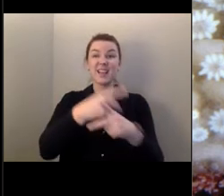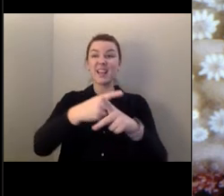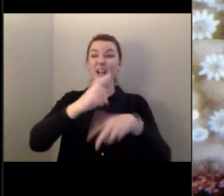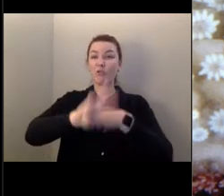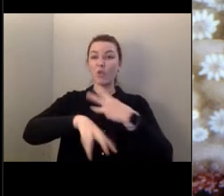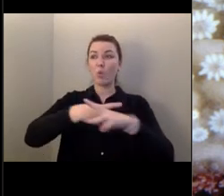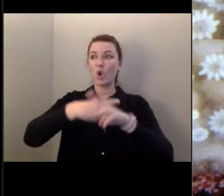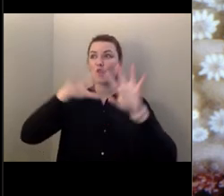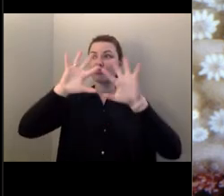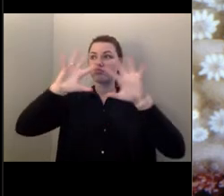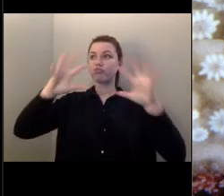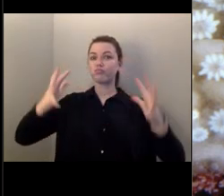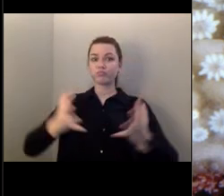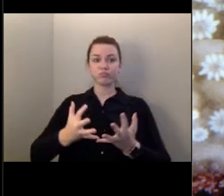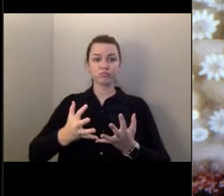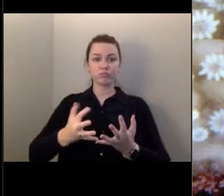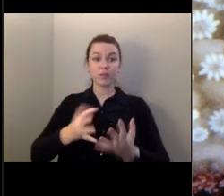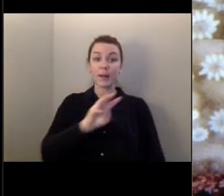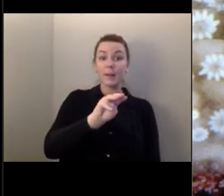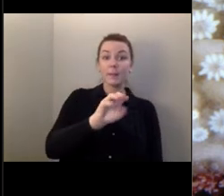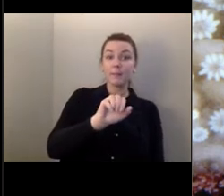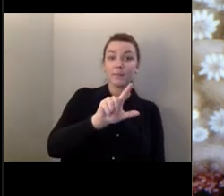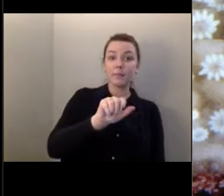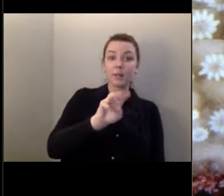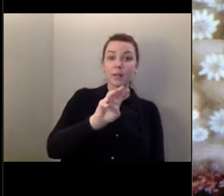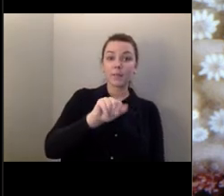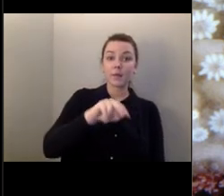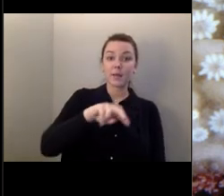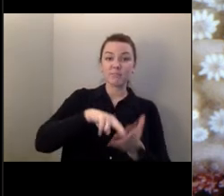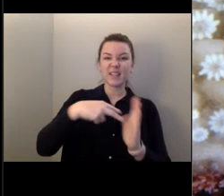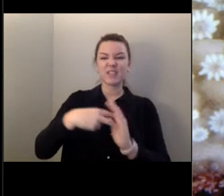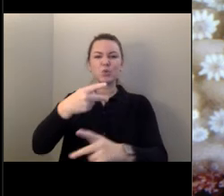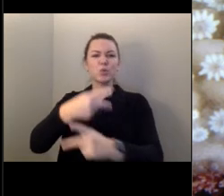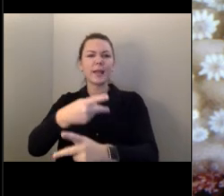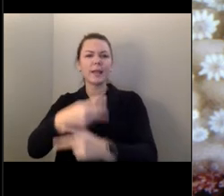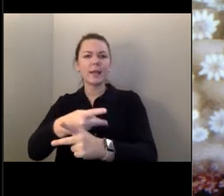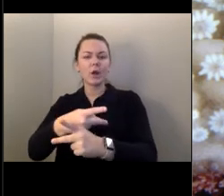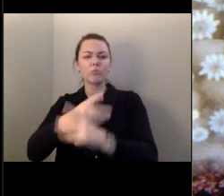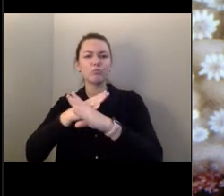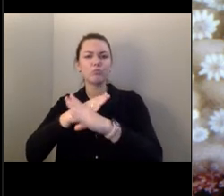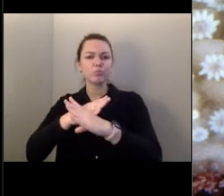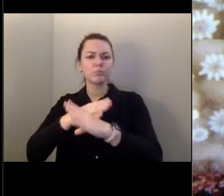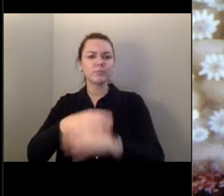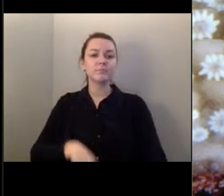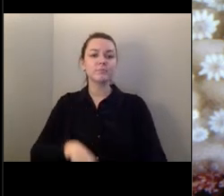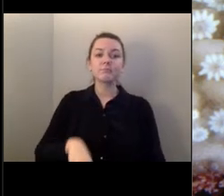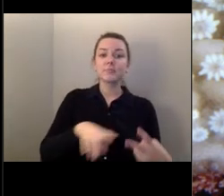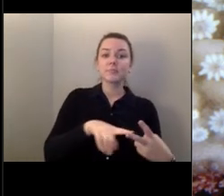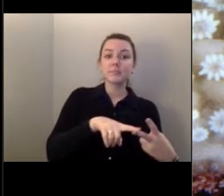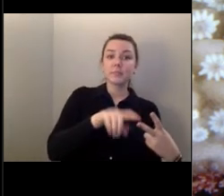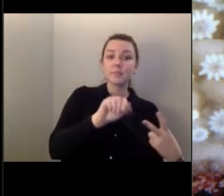So Mālama means to care for, and ʻAina is that which feeds us.